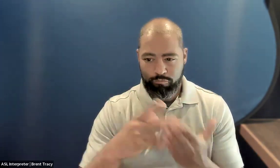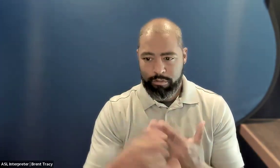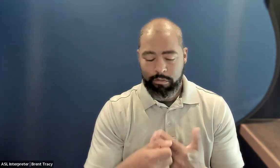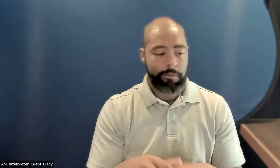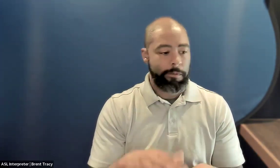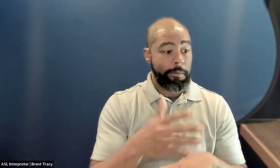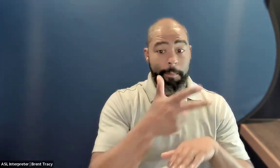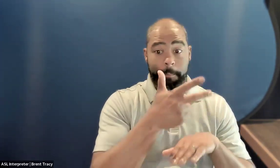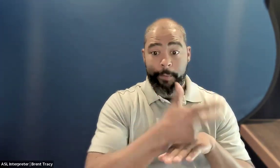Next slide.